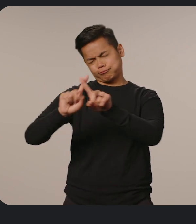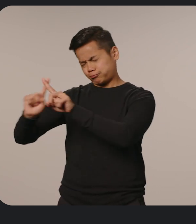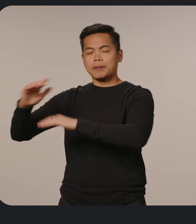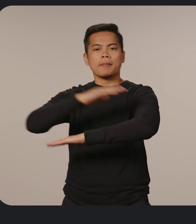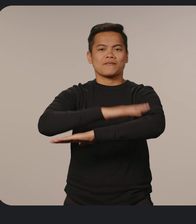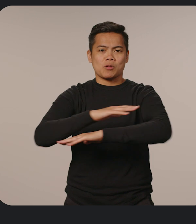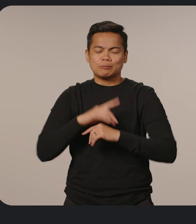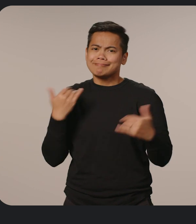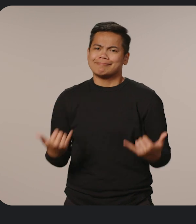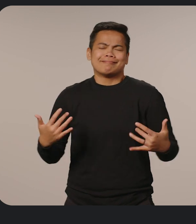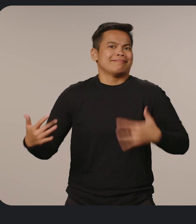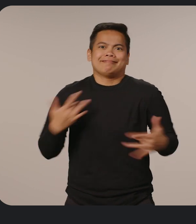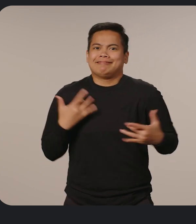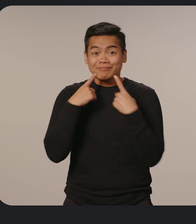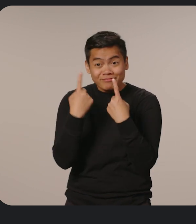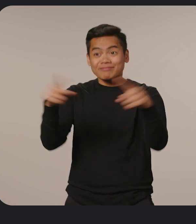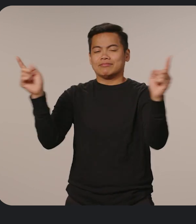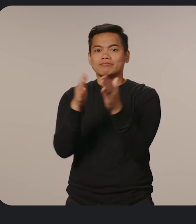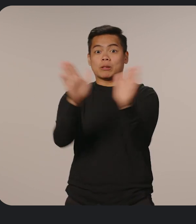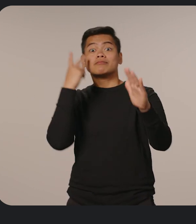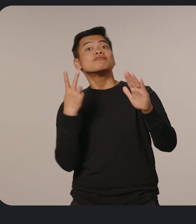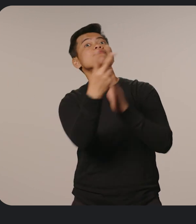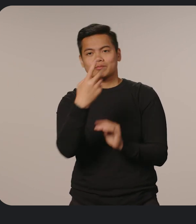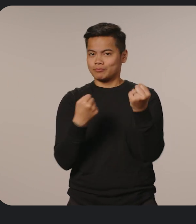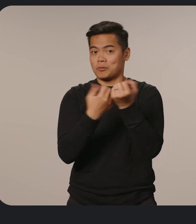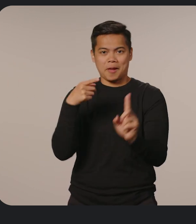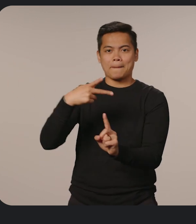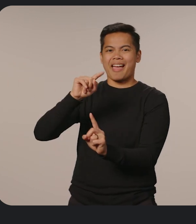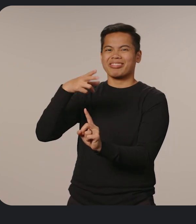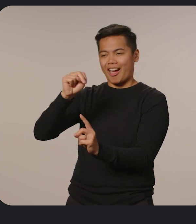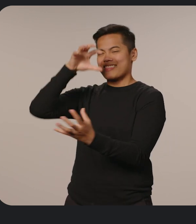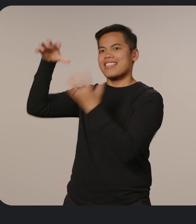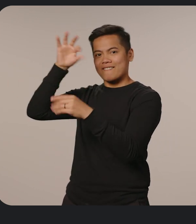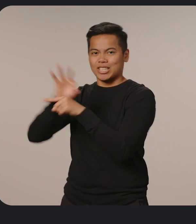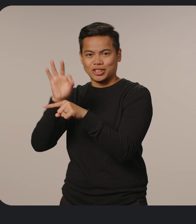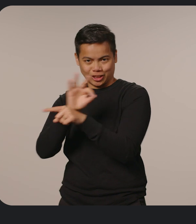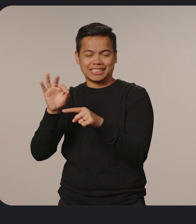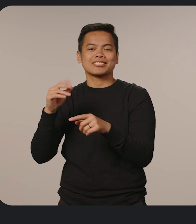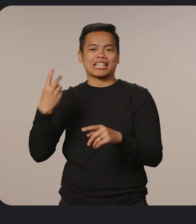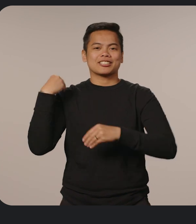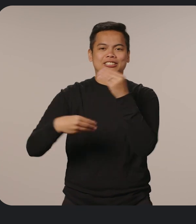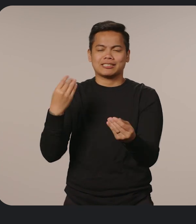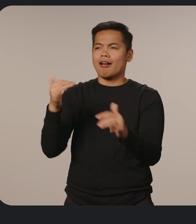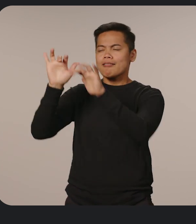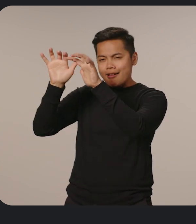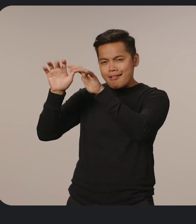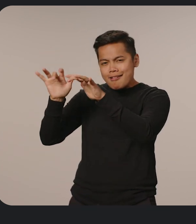today we're excited to announce public preview support of python in Cloud function's second generation now you can